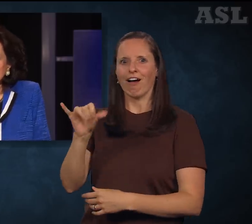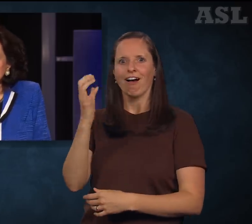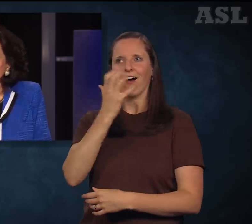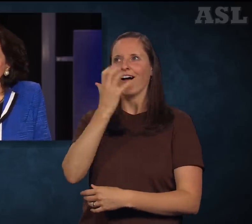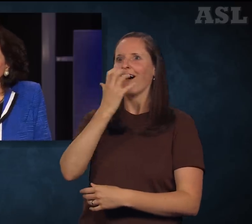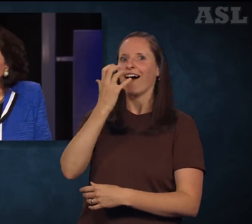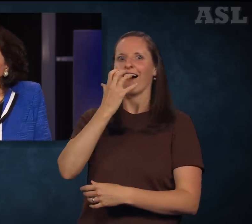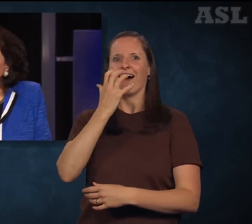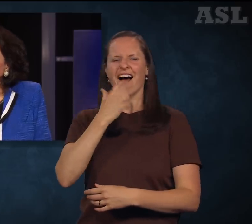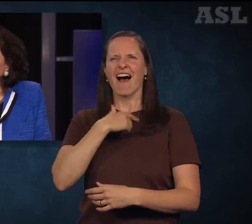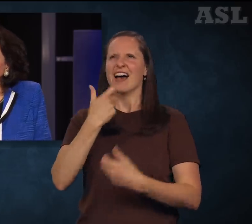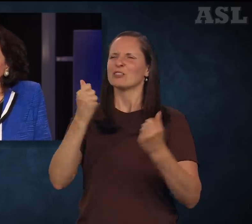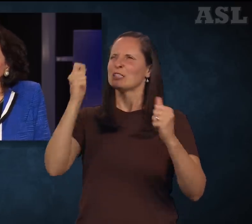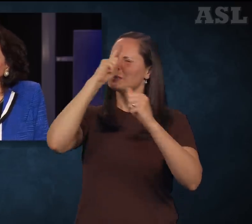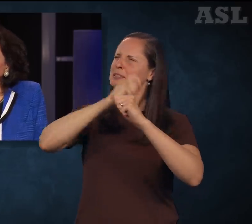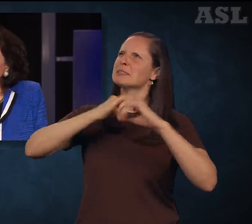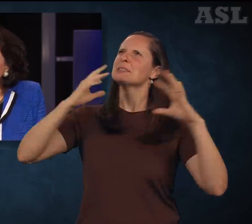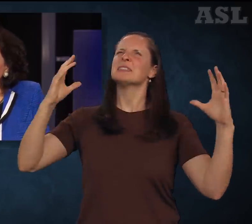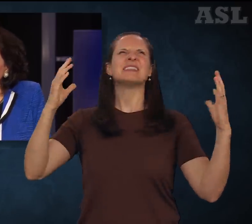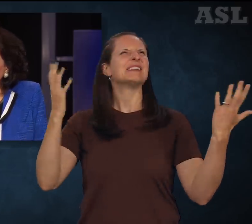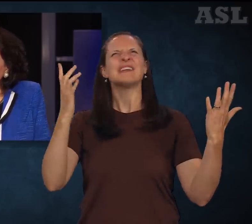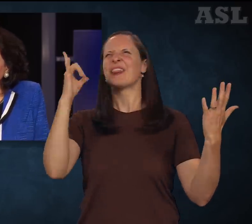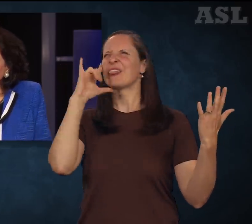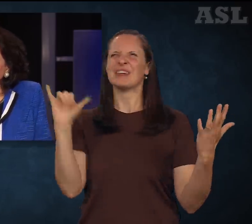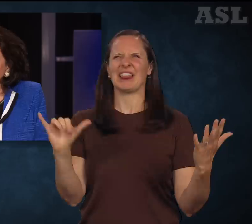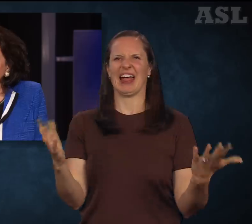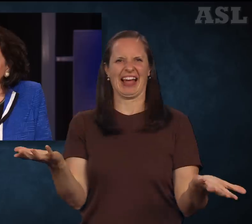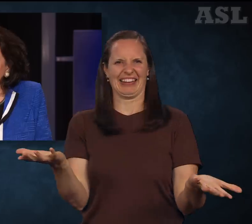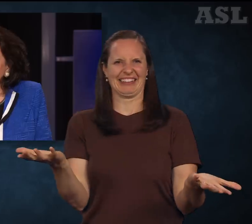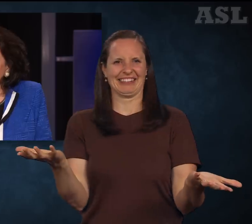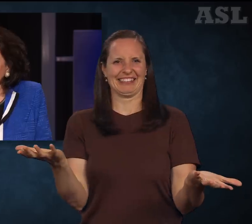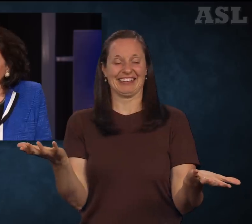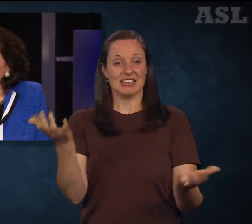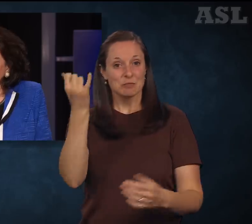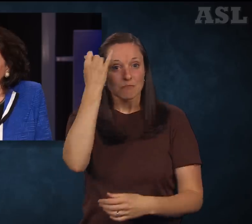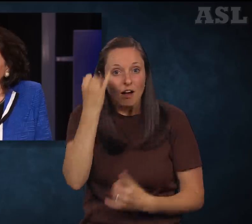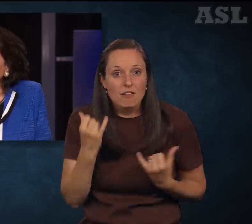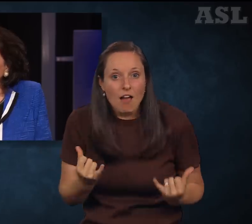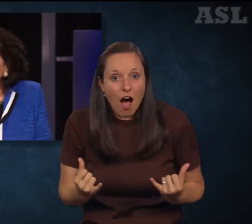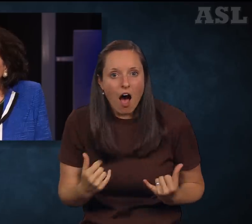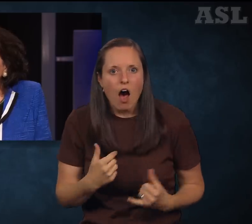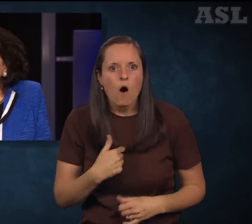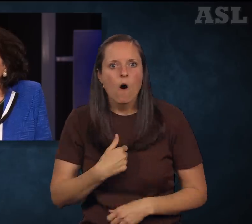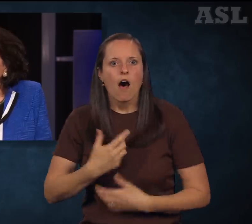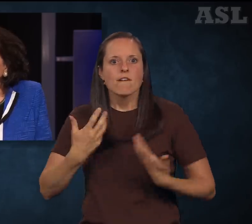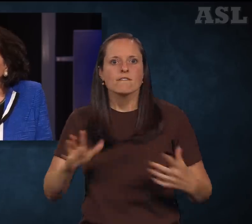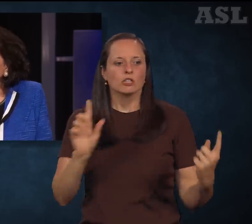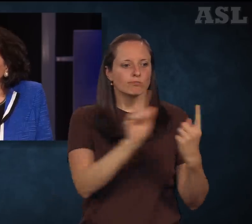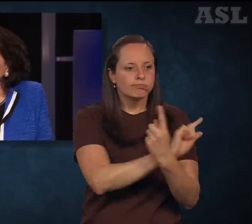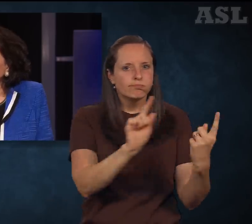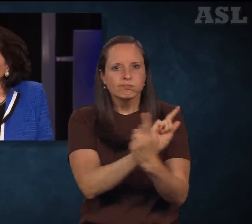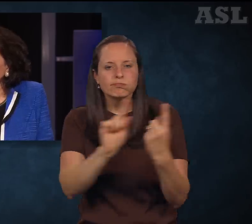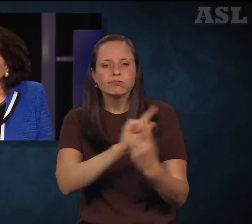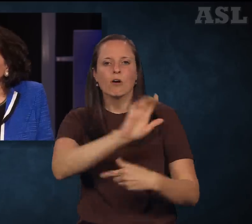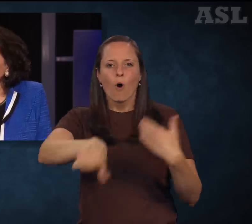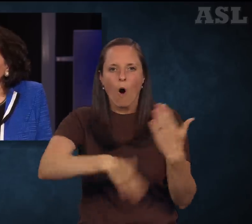MIND AROUND.